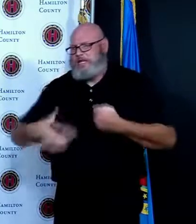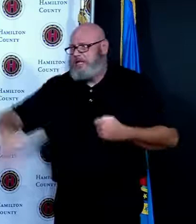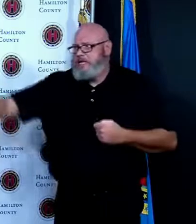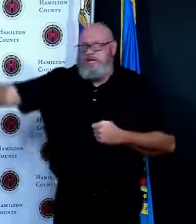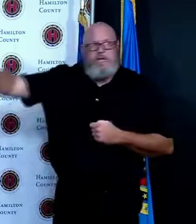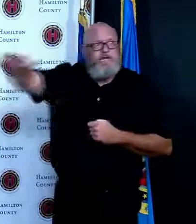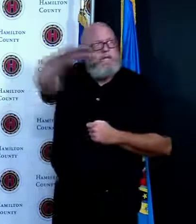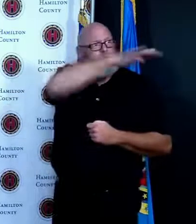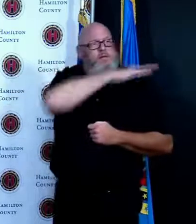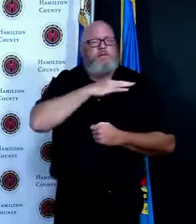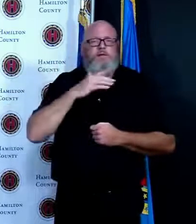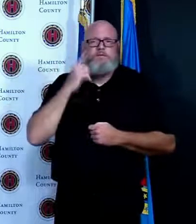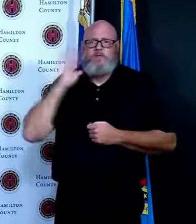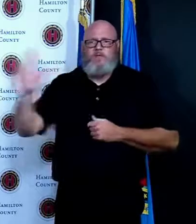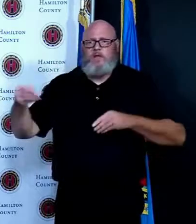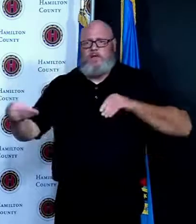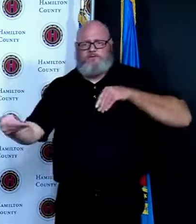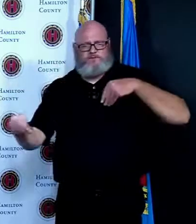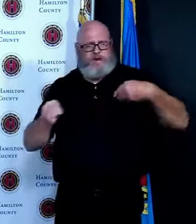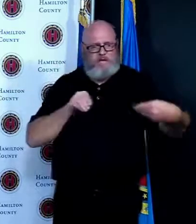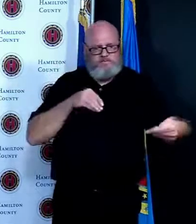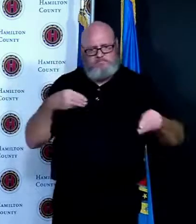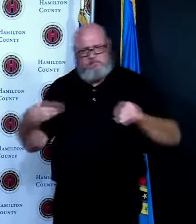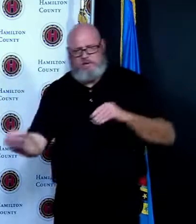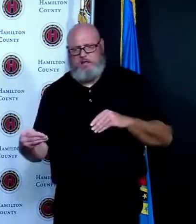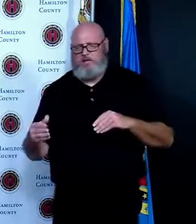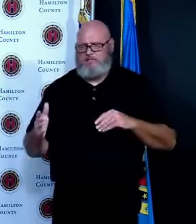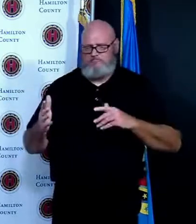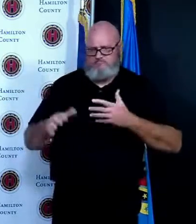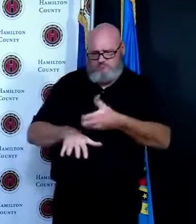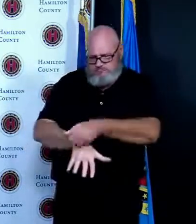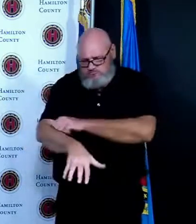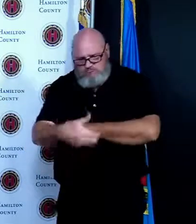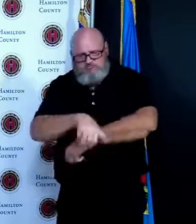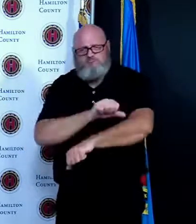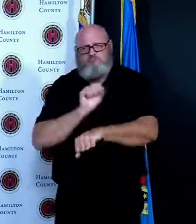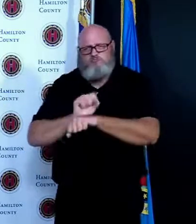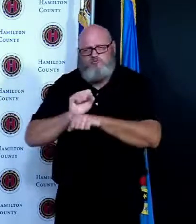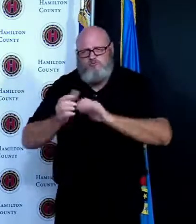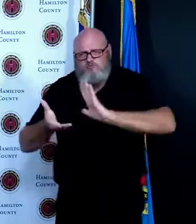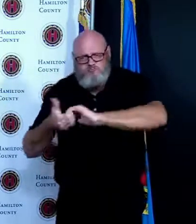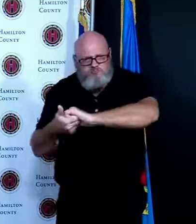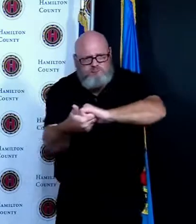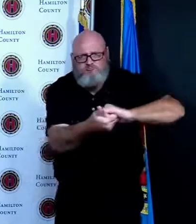what what needs to haPPEn to help our community recover from Covid-19. and so a few that you